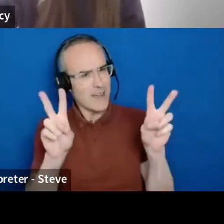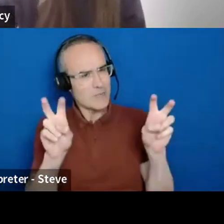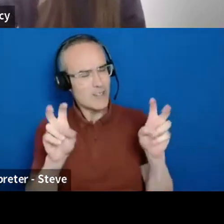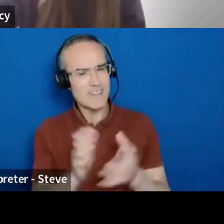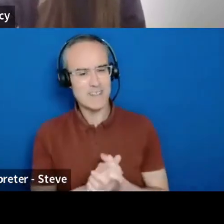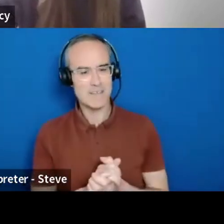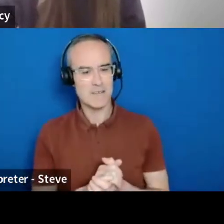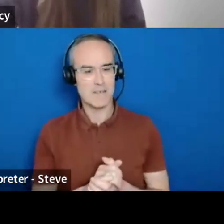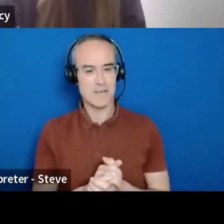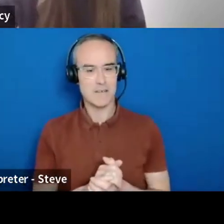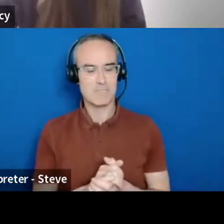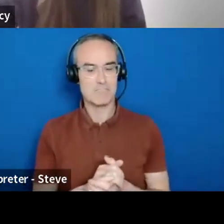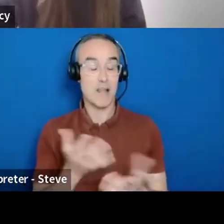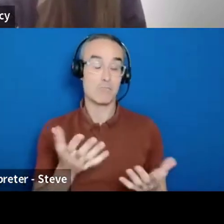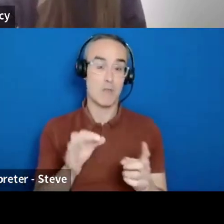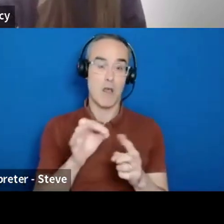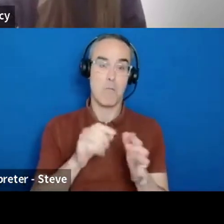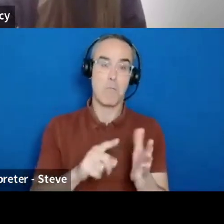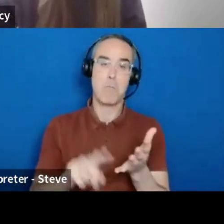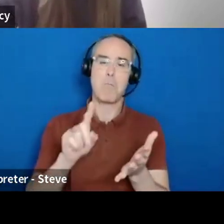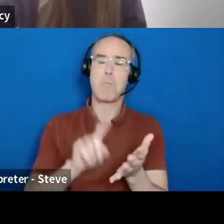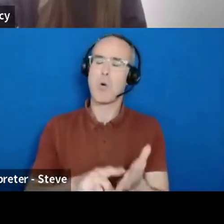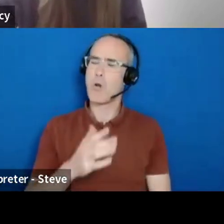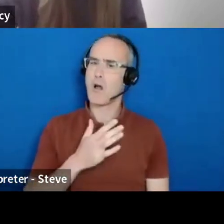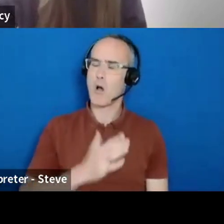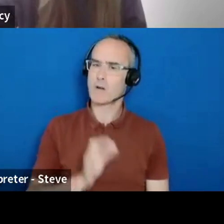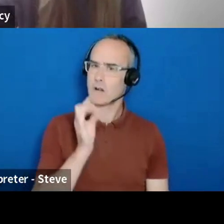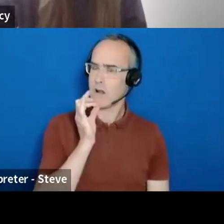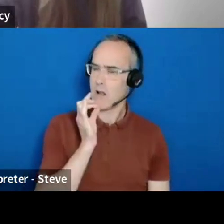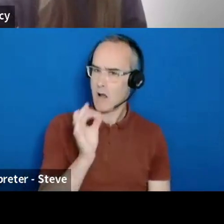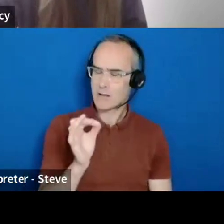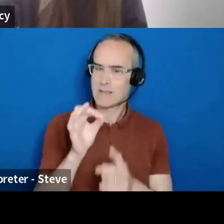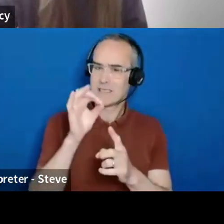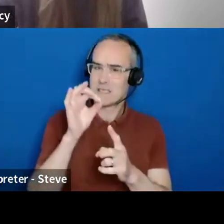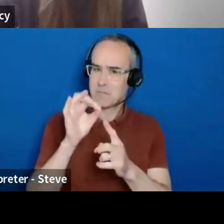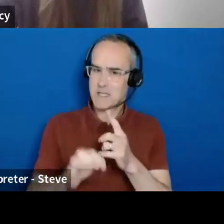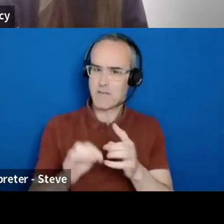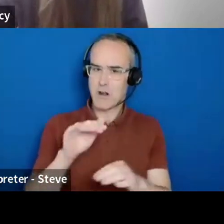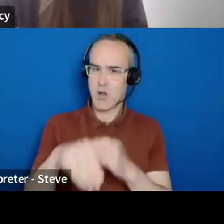Paul, I wondered if if I come to you just specifically about the, the roles you have available